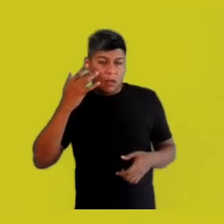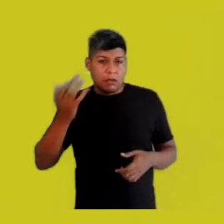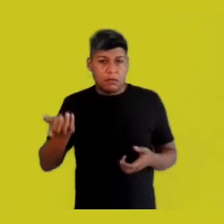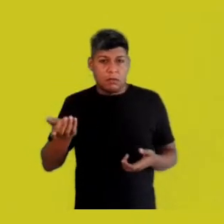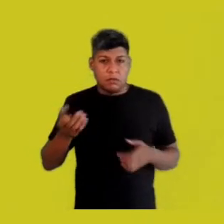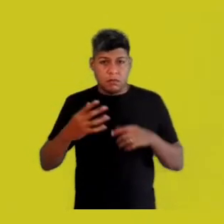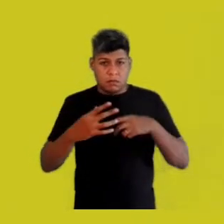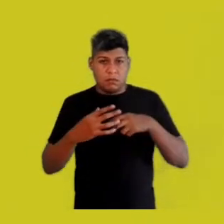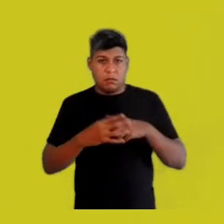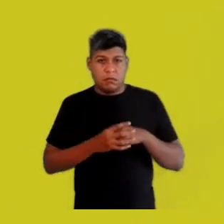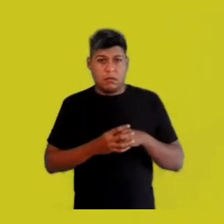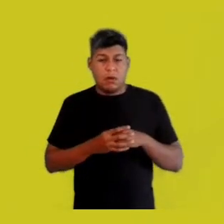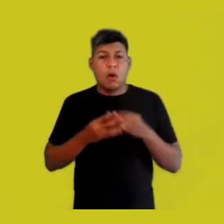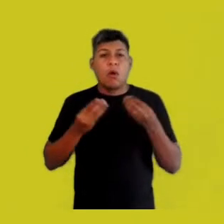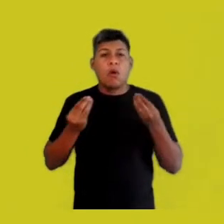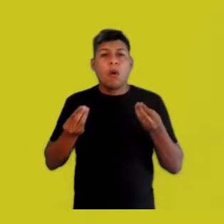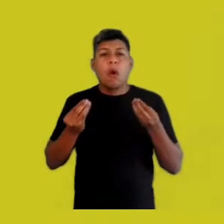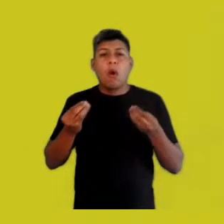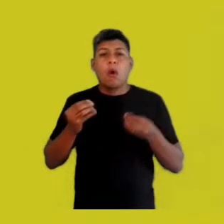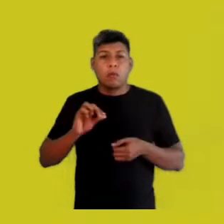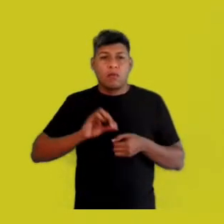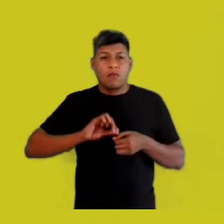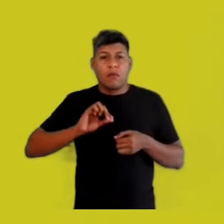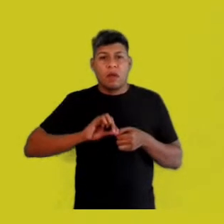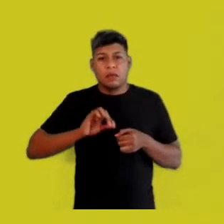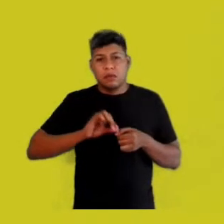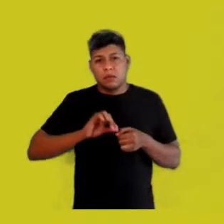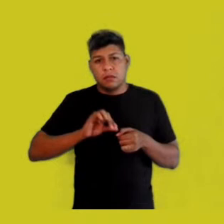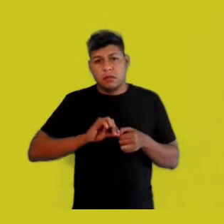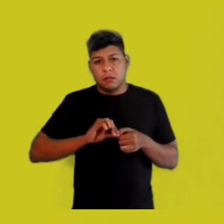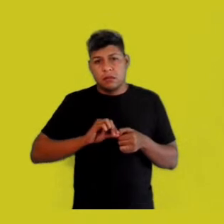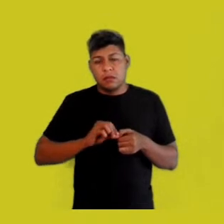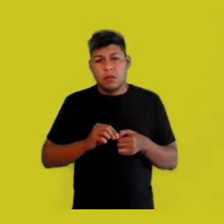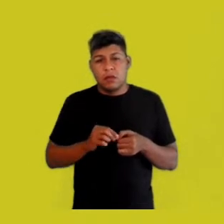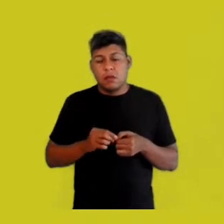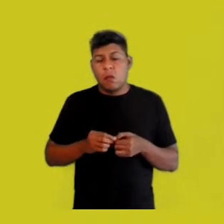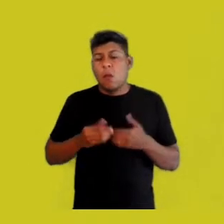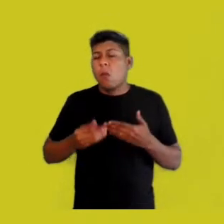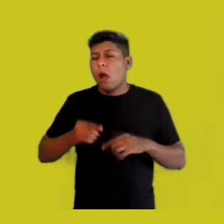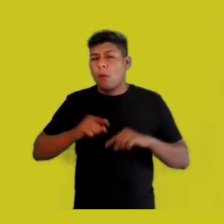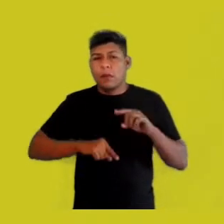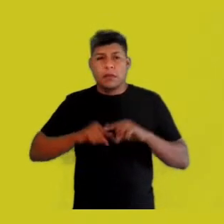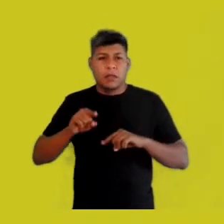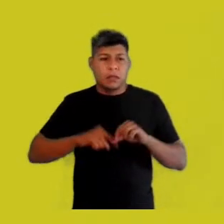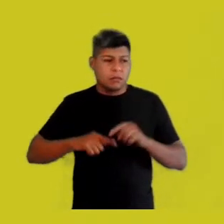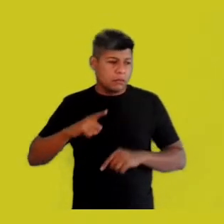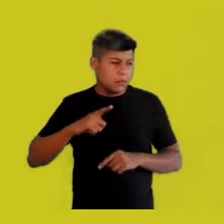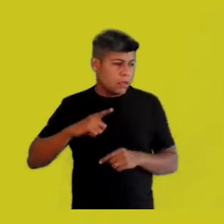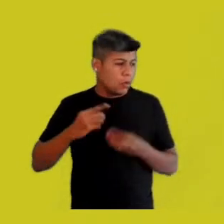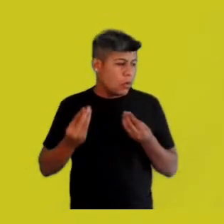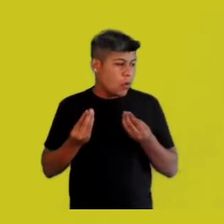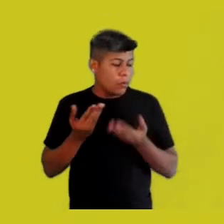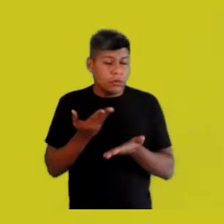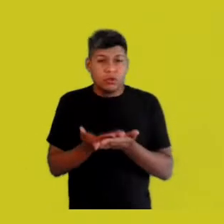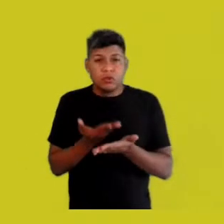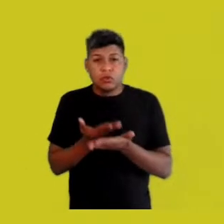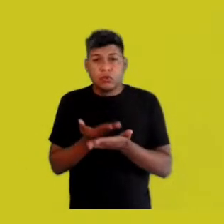How do we do it? What are the elements we have? Where are we going to study, what are the sources, the references,